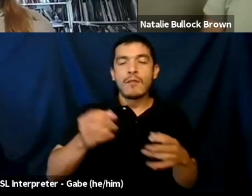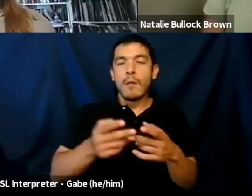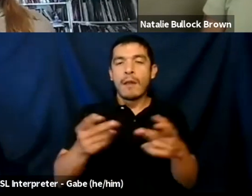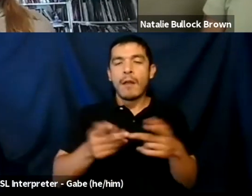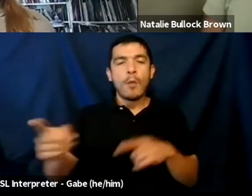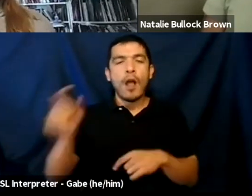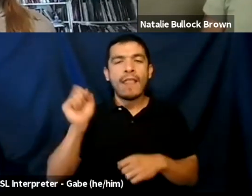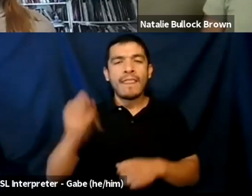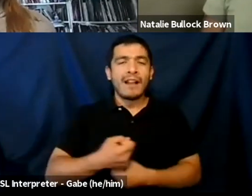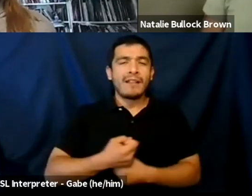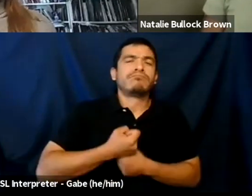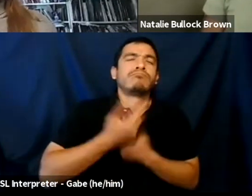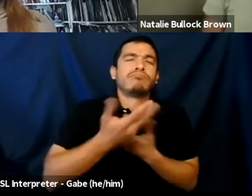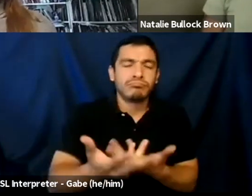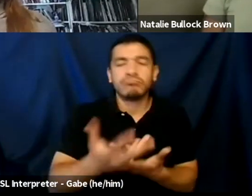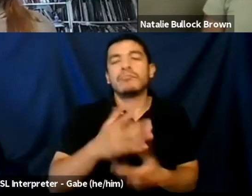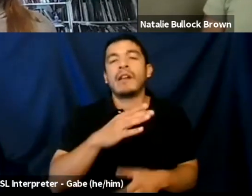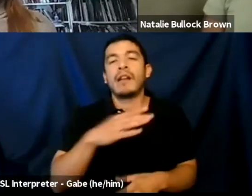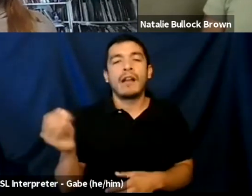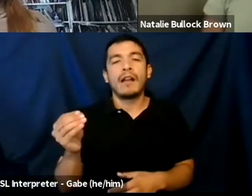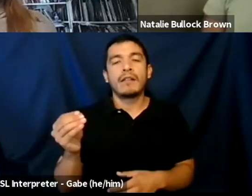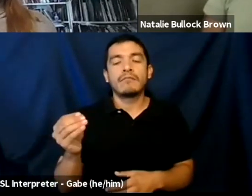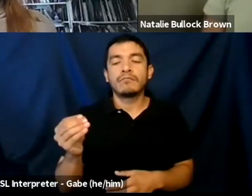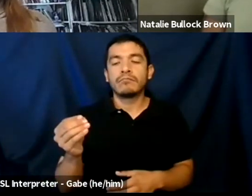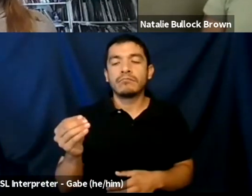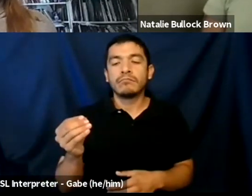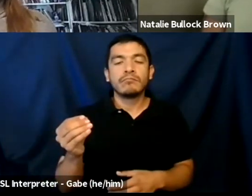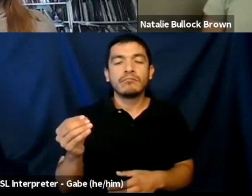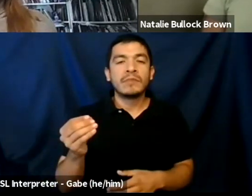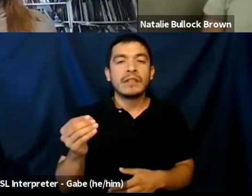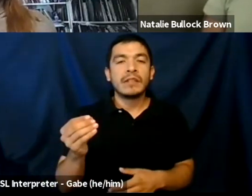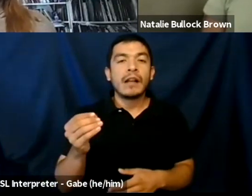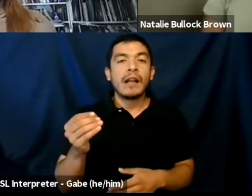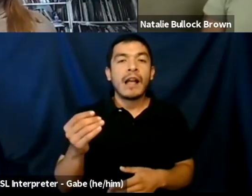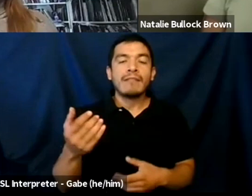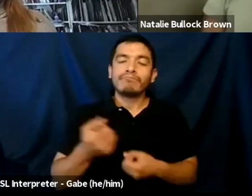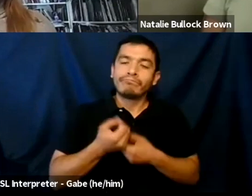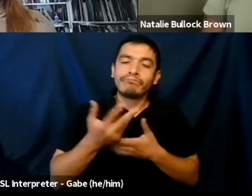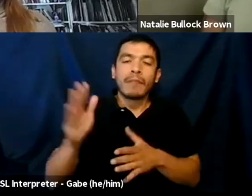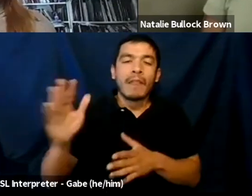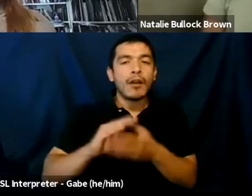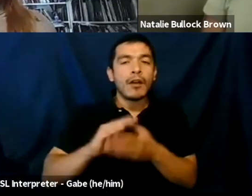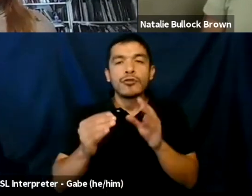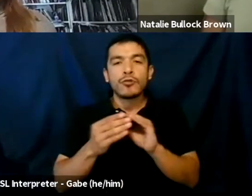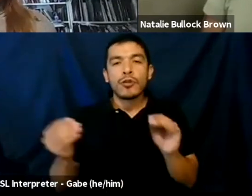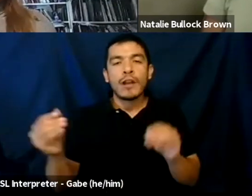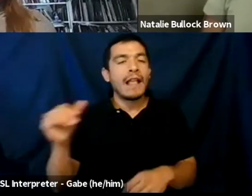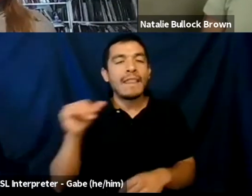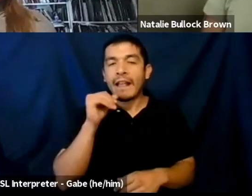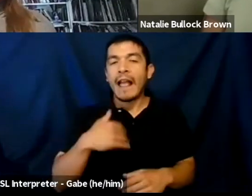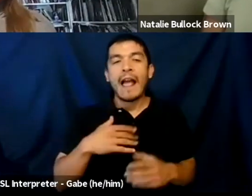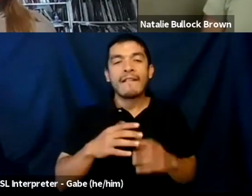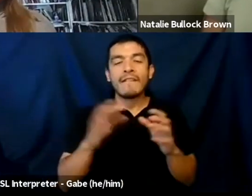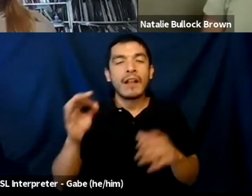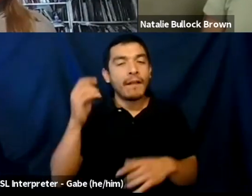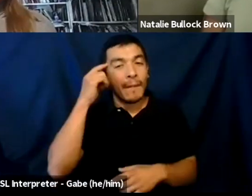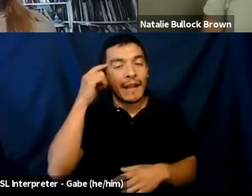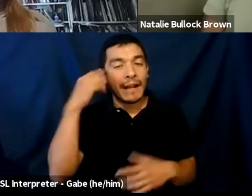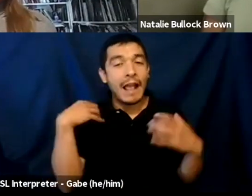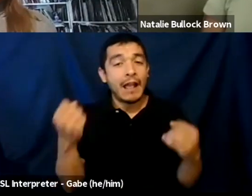and release the stories that they had, and there weren't a lot of mental health services. And so, journalists,